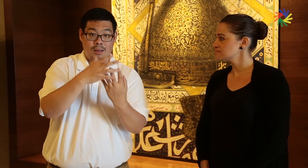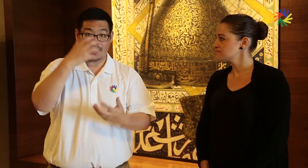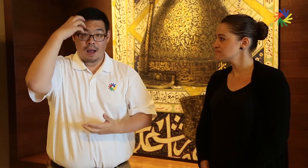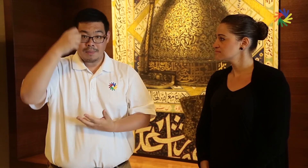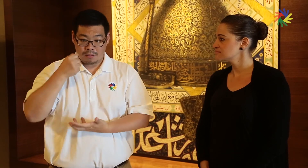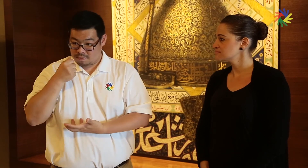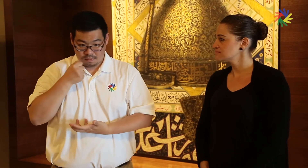Paralympics.